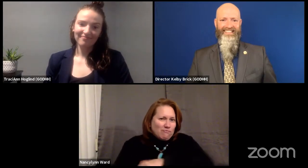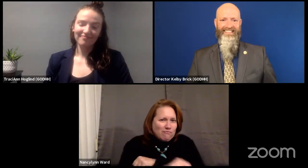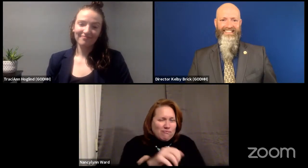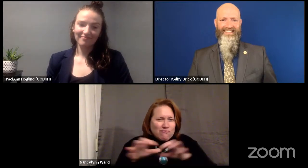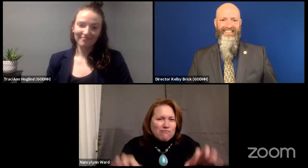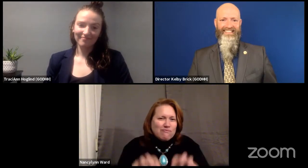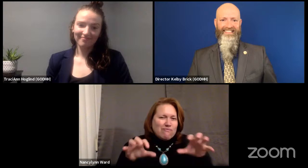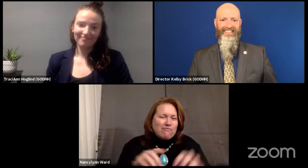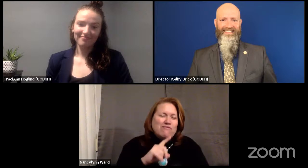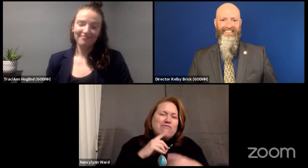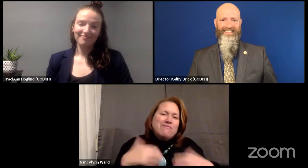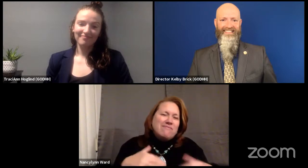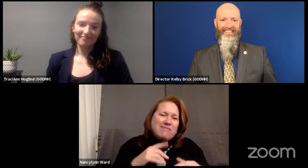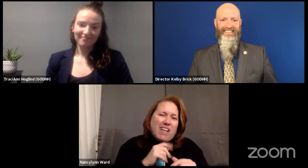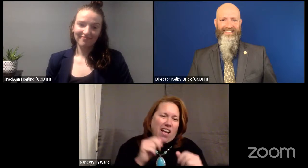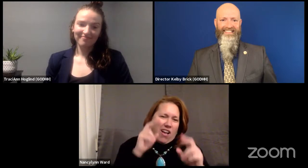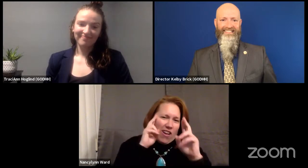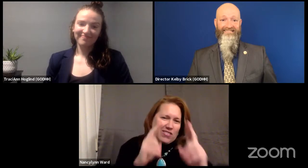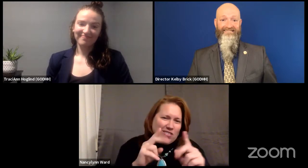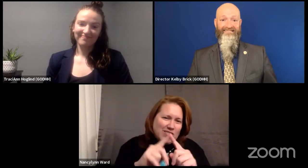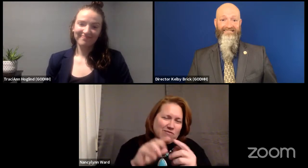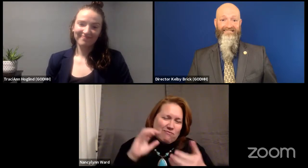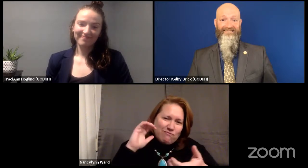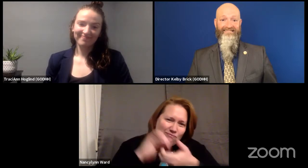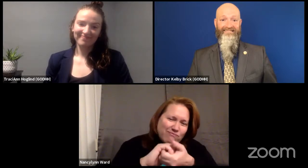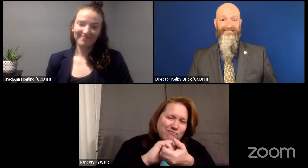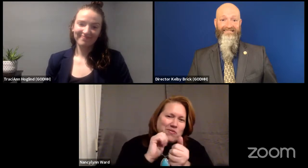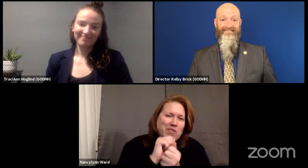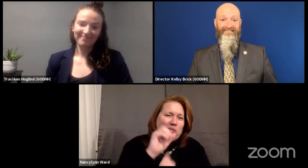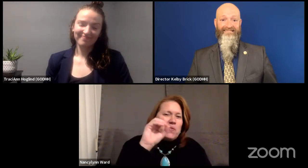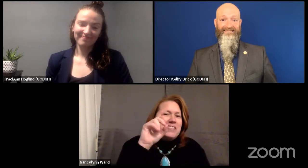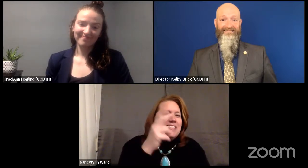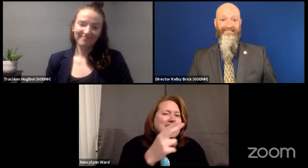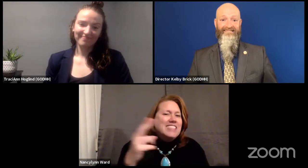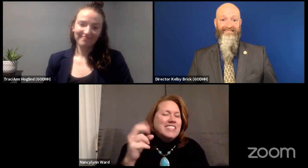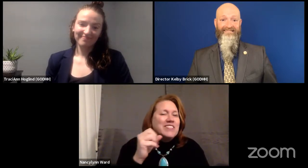we were asked to really roll up our sleeves and take this work on. And it's been an honor